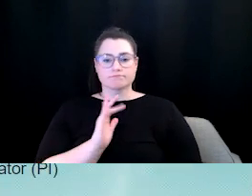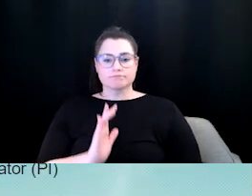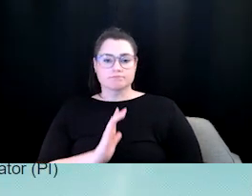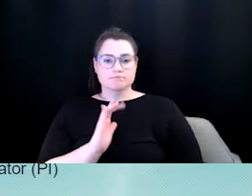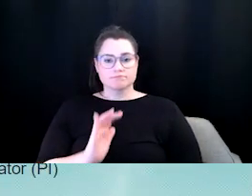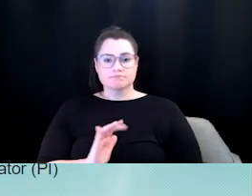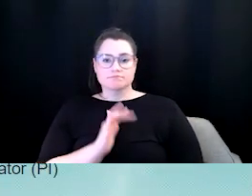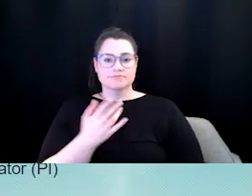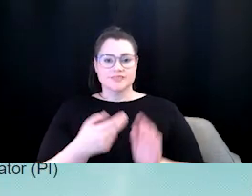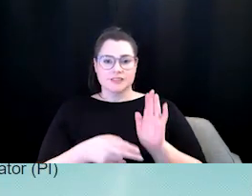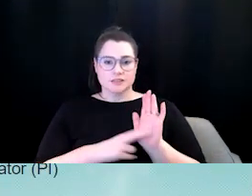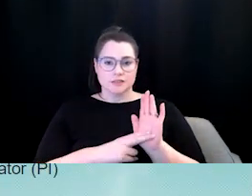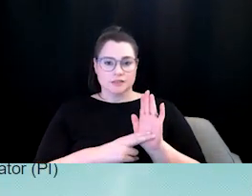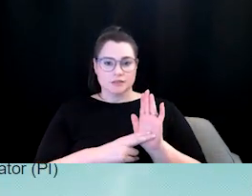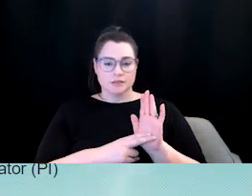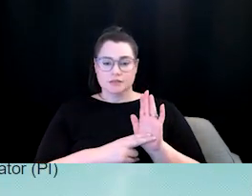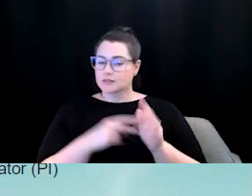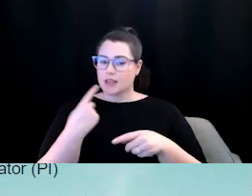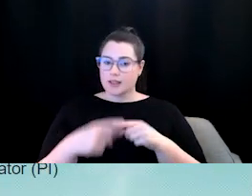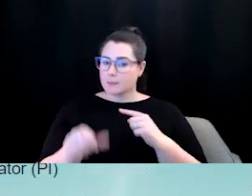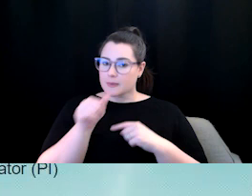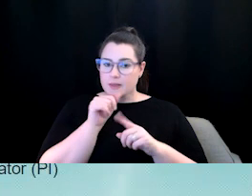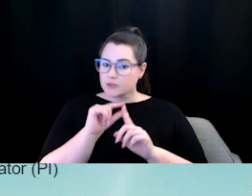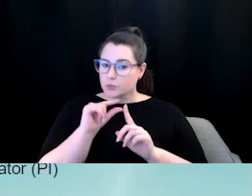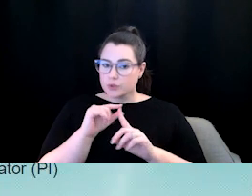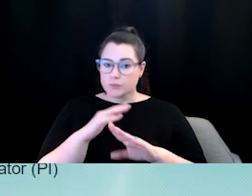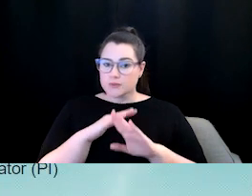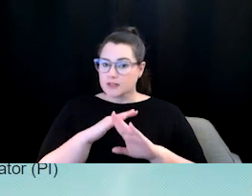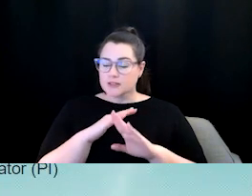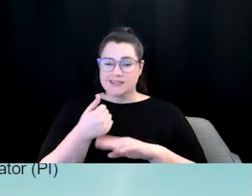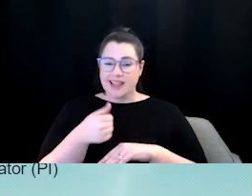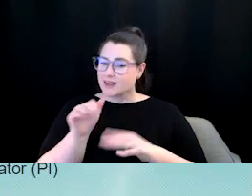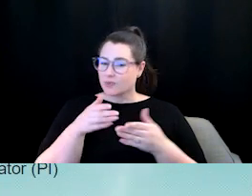So it cannot be password protected. It cannot be protected in any way.